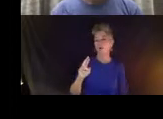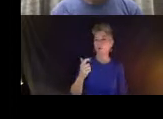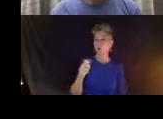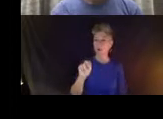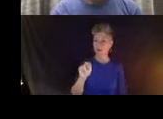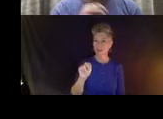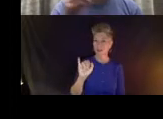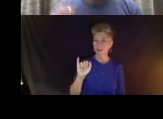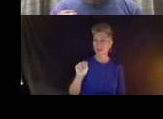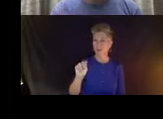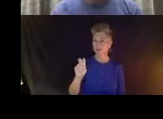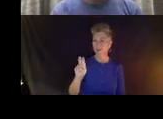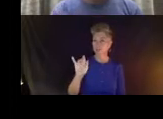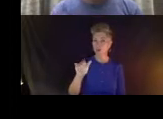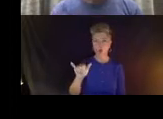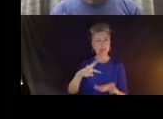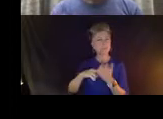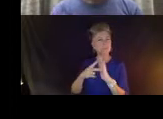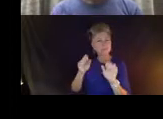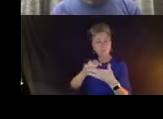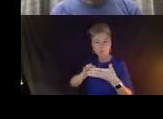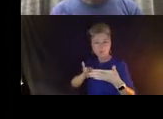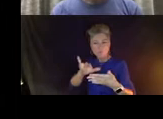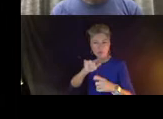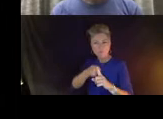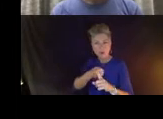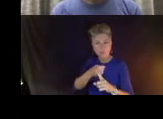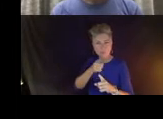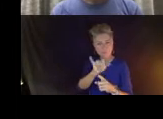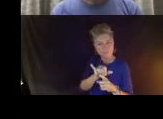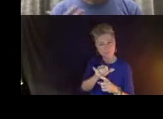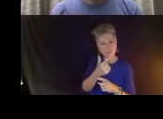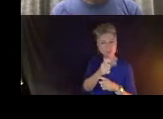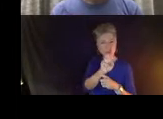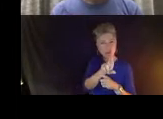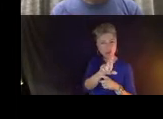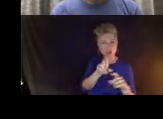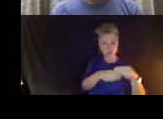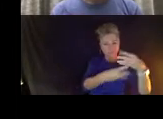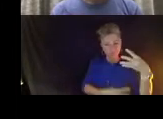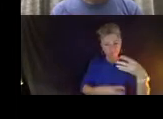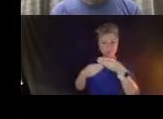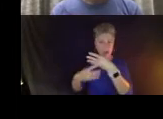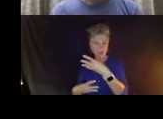from a gender bucket. So having that conversation with your provider is very important as well,